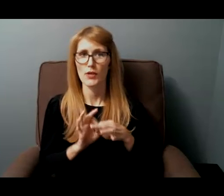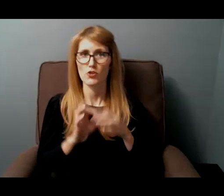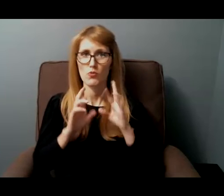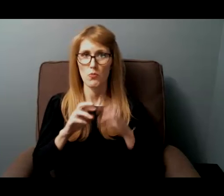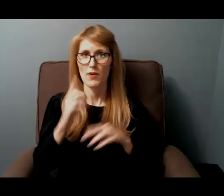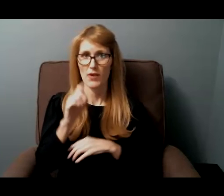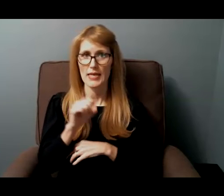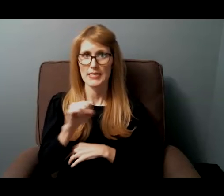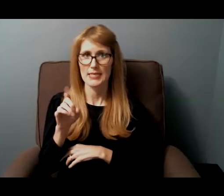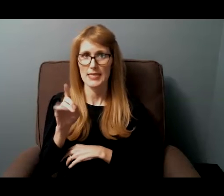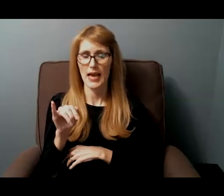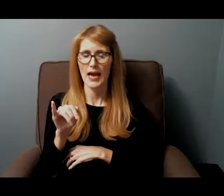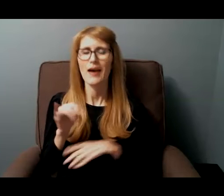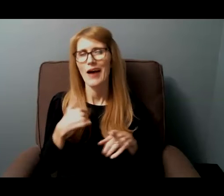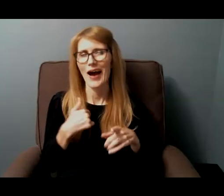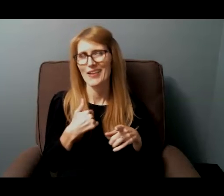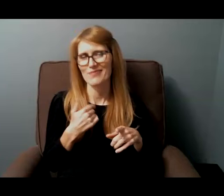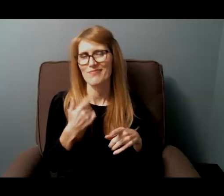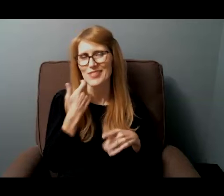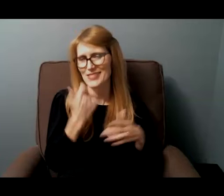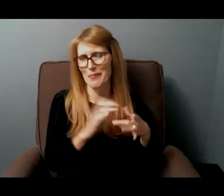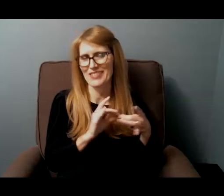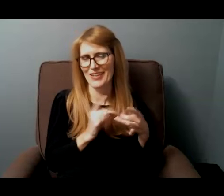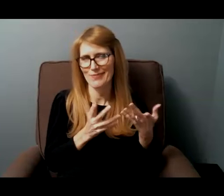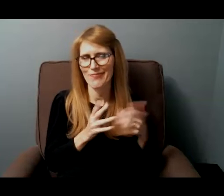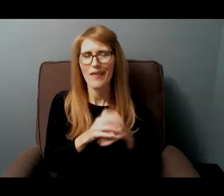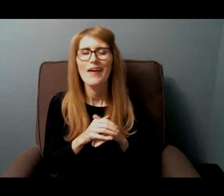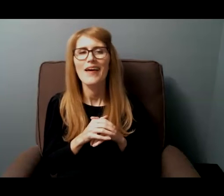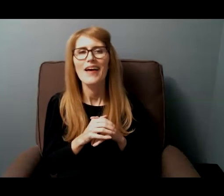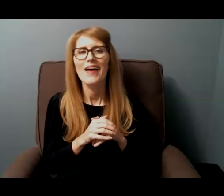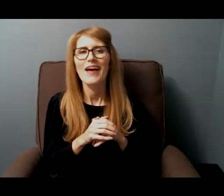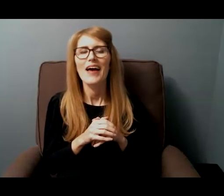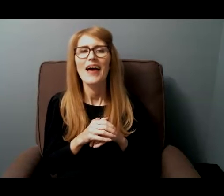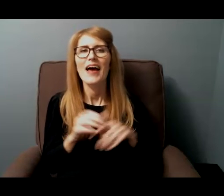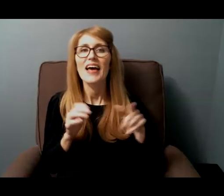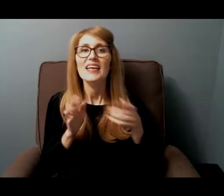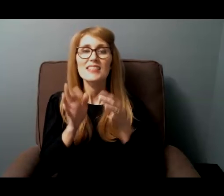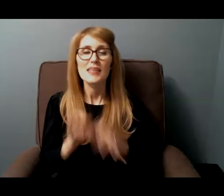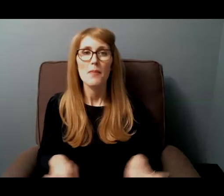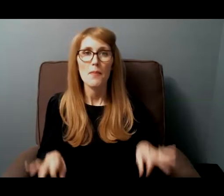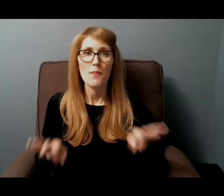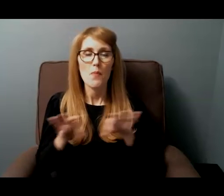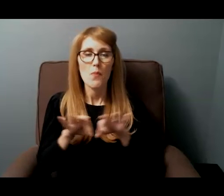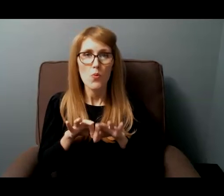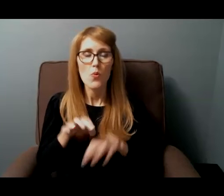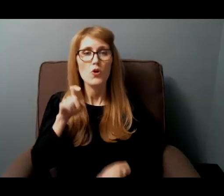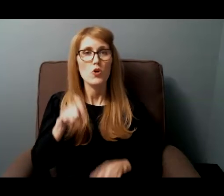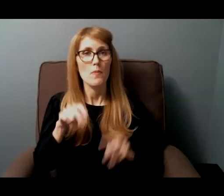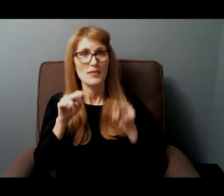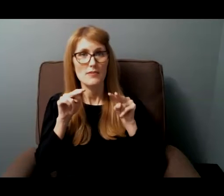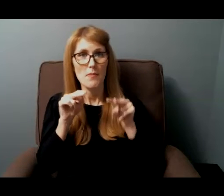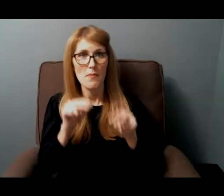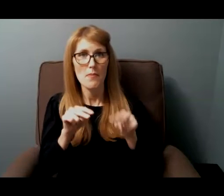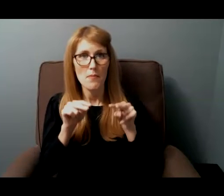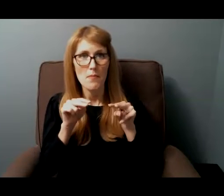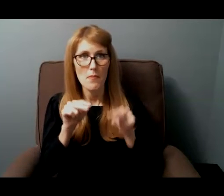of mentioned and alluded to, and that is it's super important to monitor and track what's